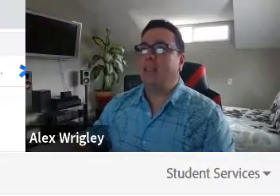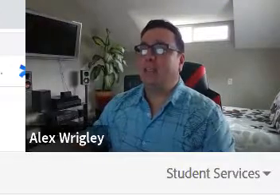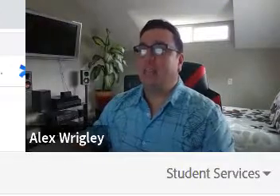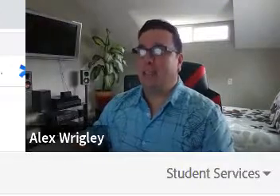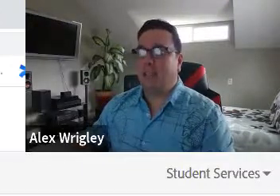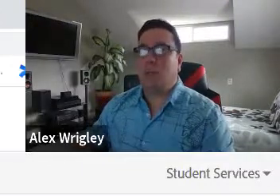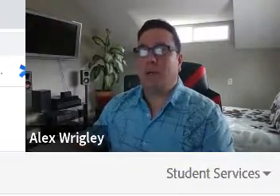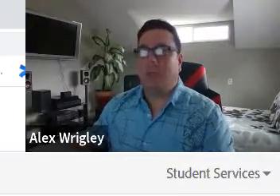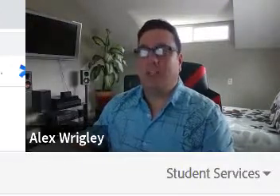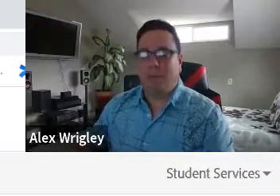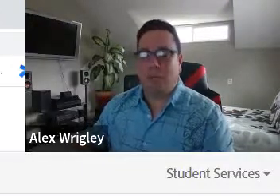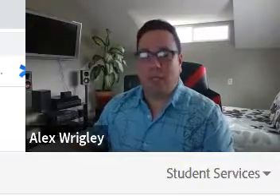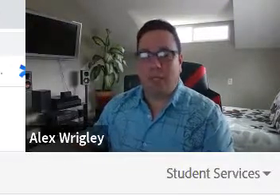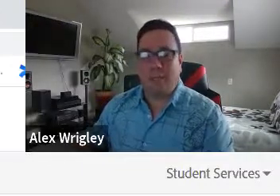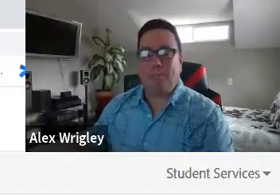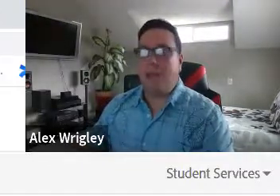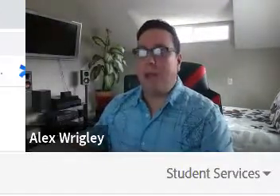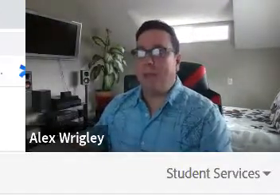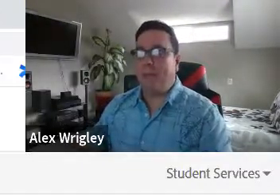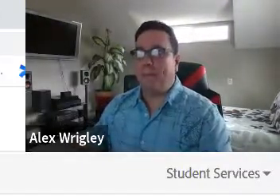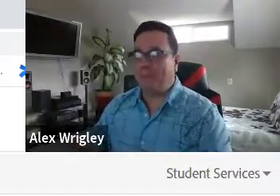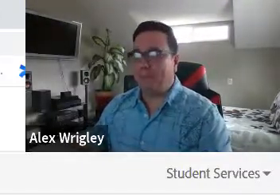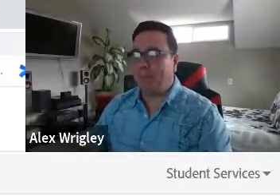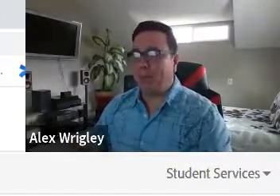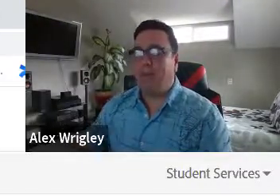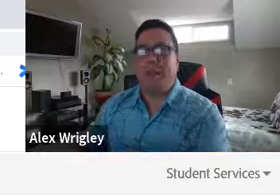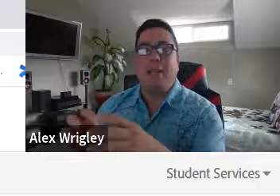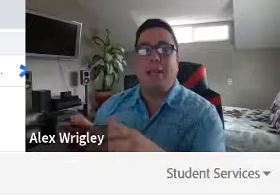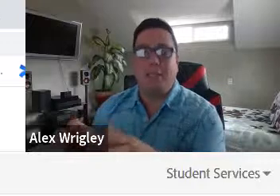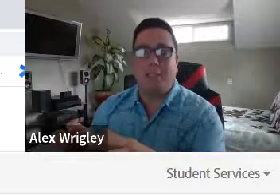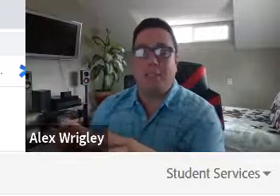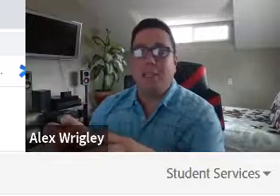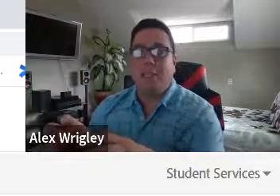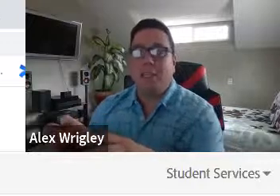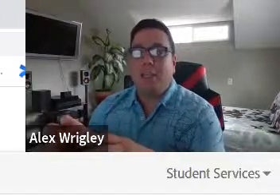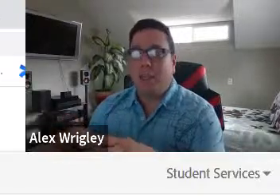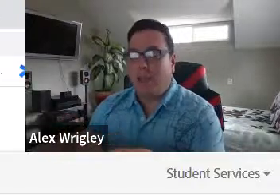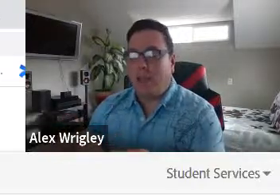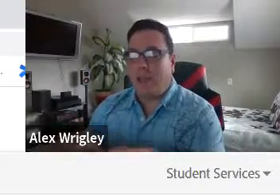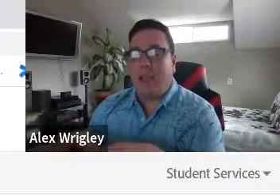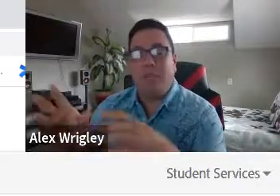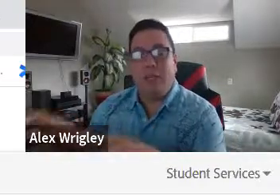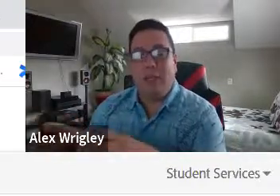that's, that's where it gets a little bit tricky. But in any case, yeah, if you needed